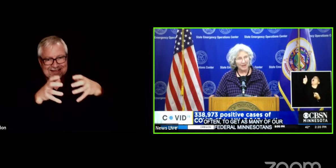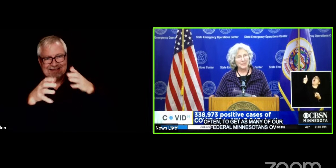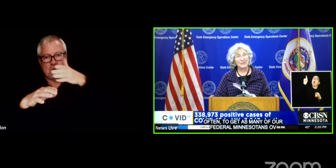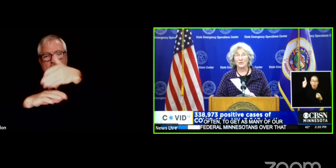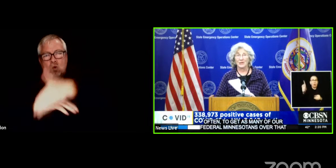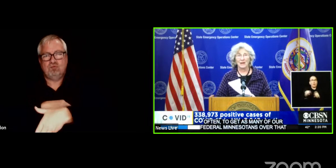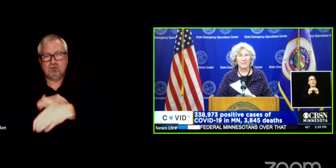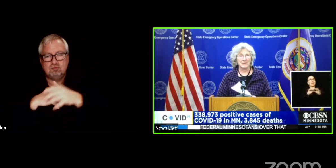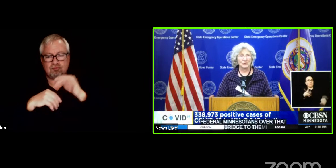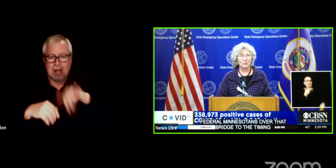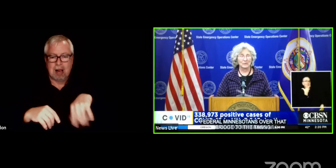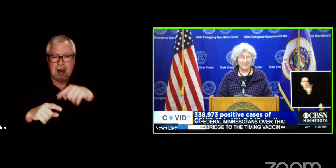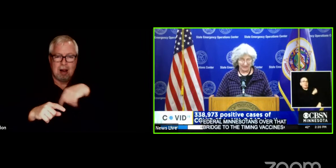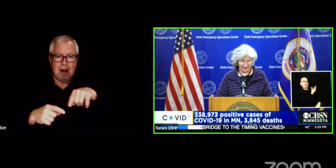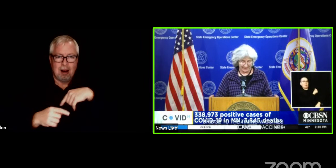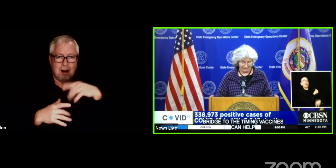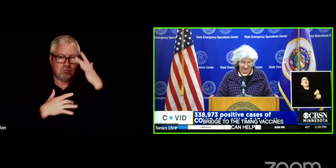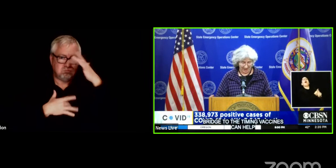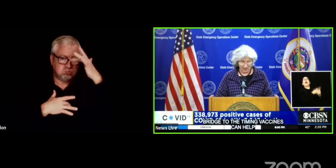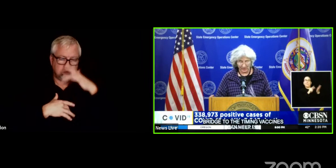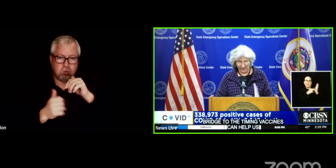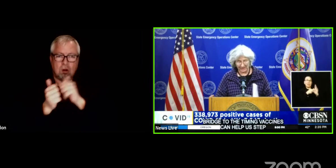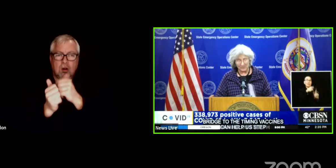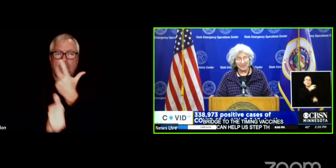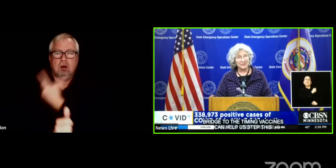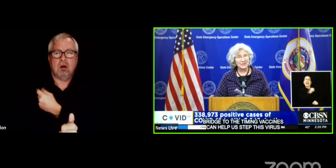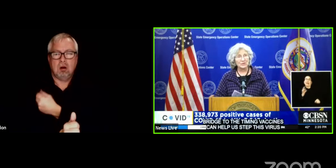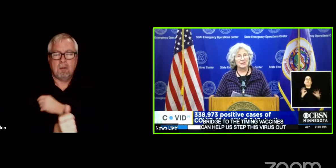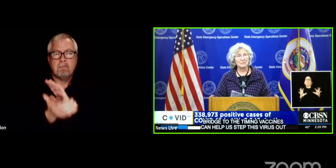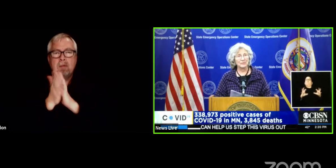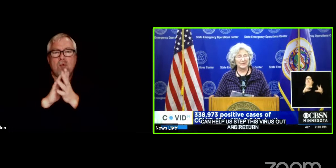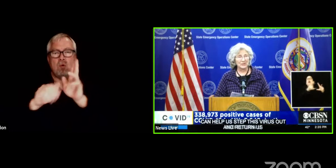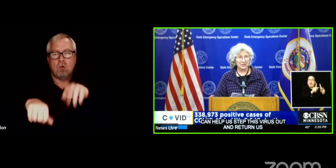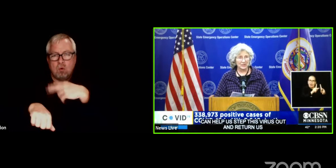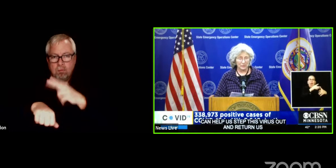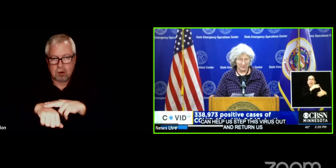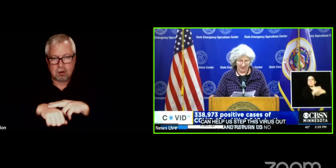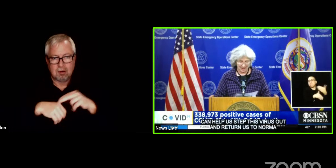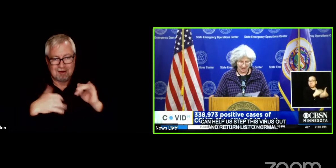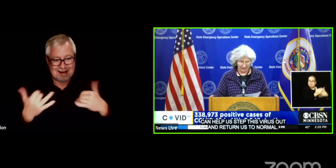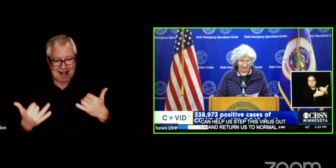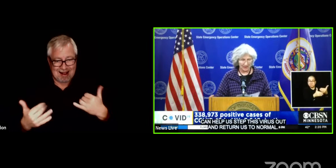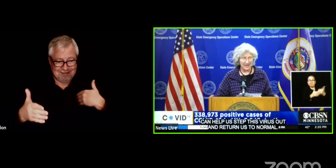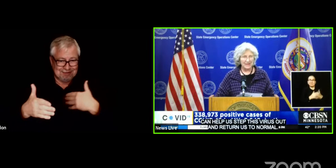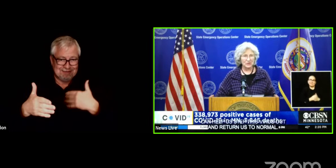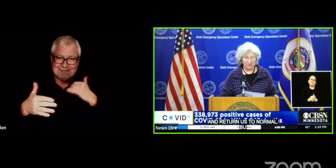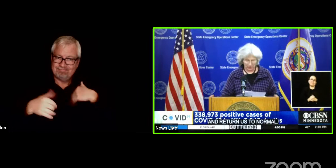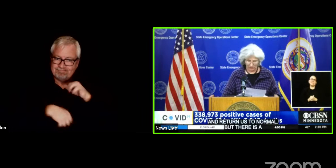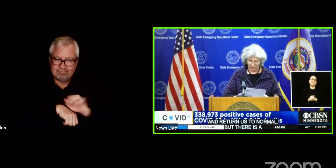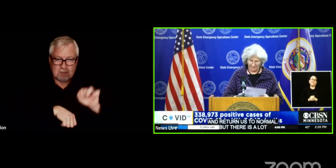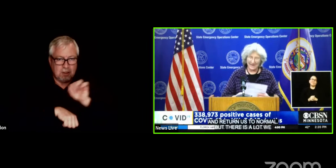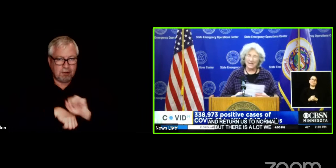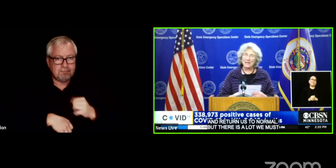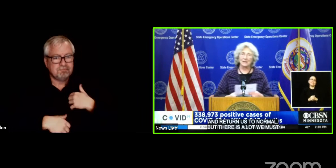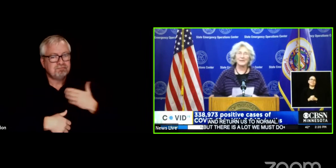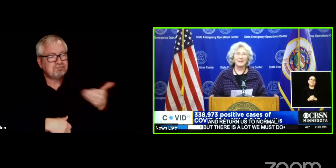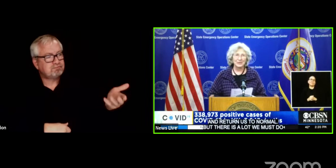BUT THERE IS A LOT WE MUST DO IN THE MEANTIME. SO WITH THAT, IT'S MY PLEASURE AND PRIVILEGE TO INTRODUCE MY COLLEAGUE, ADJUTANT GENERAL MANKE OF THE NATIONAL